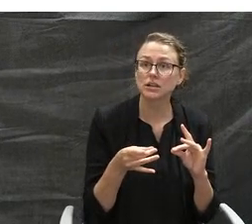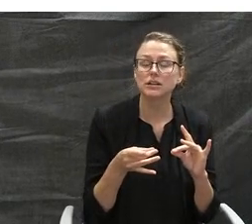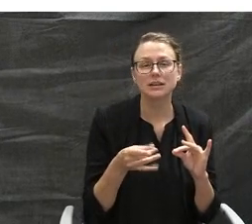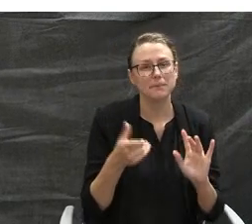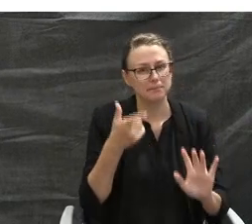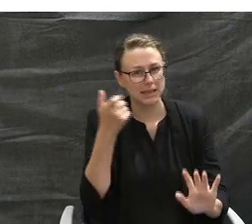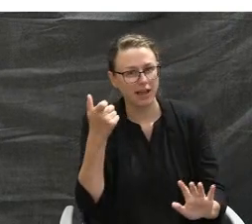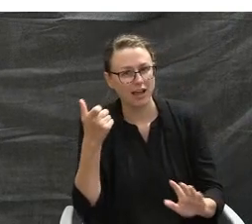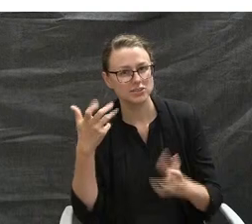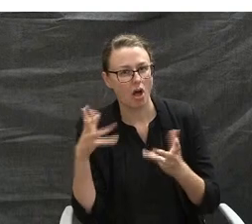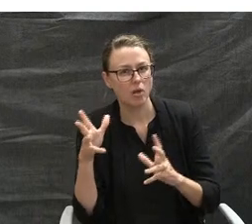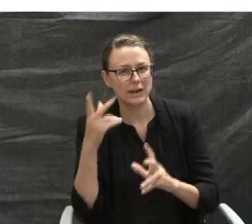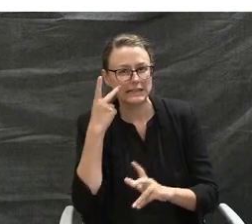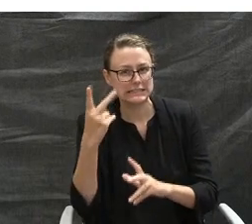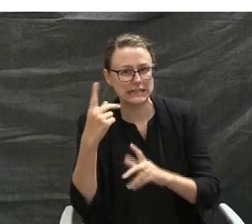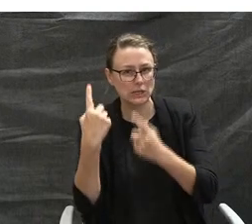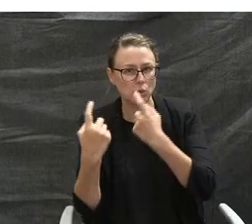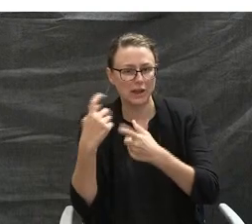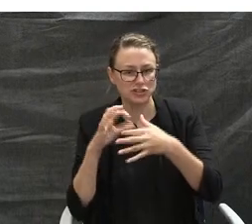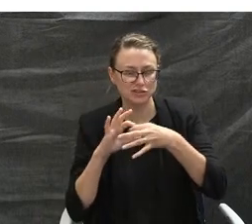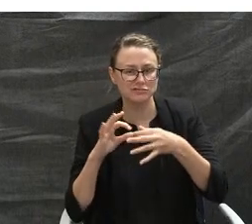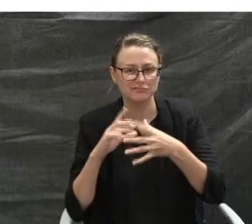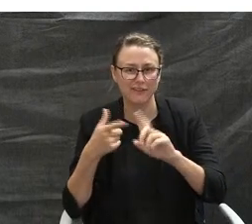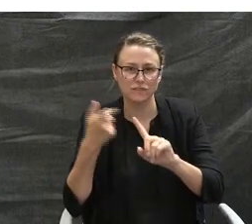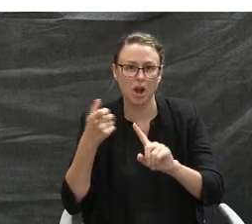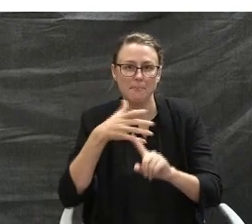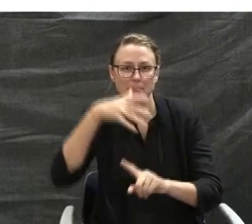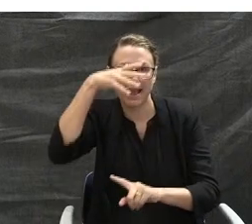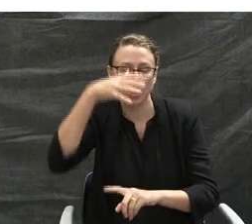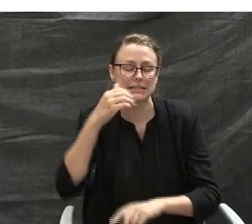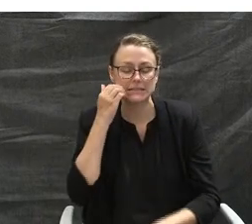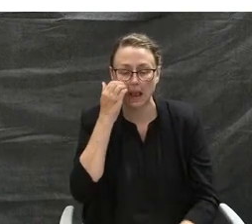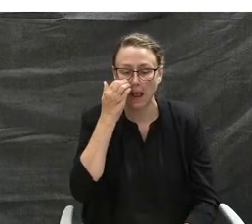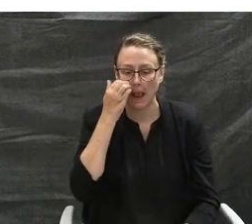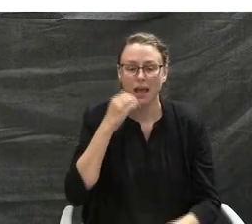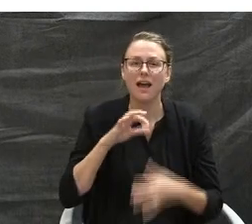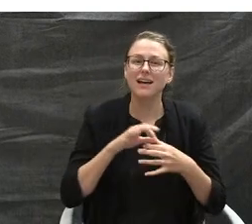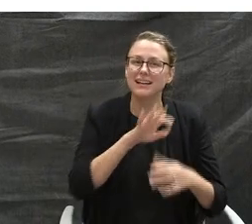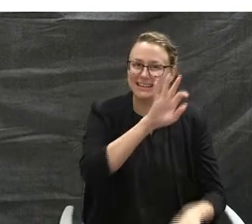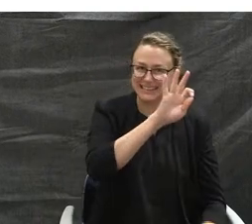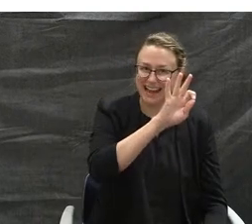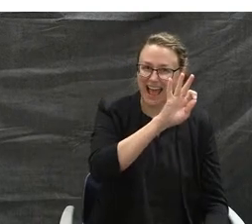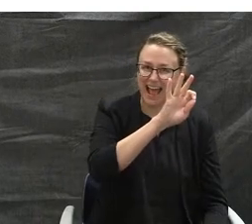some questions from parents on the call in about the 9 to one in the 50%.